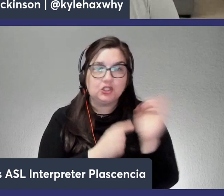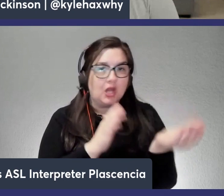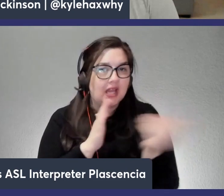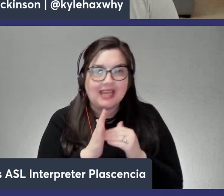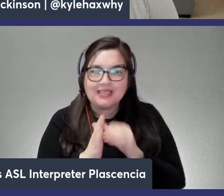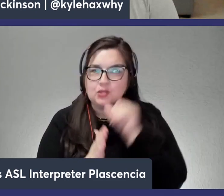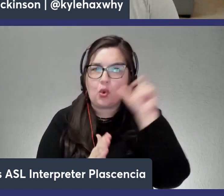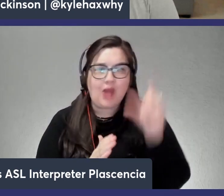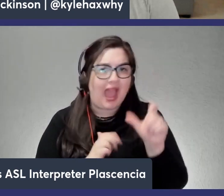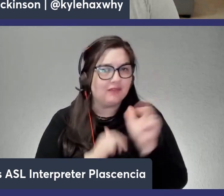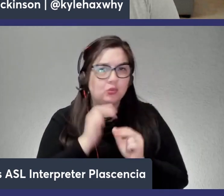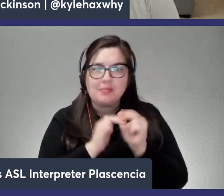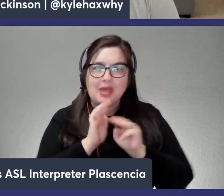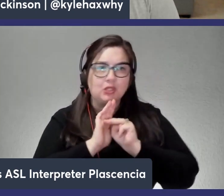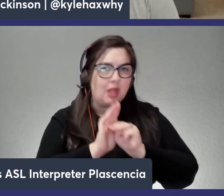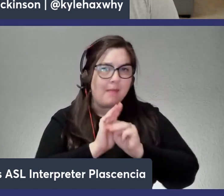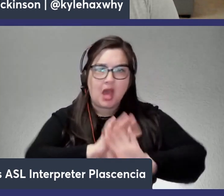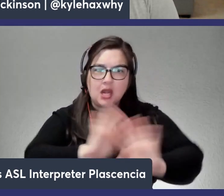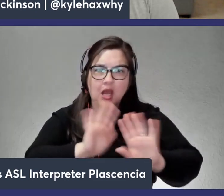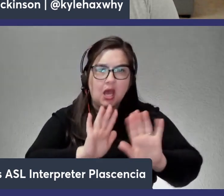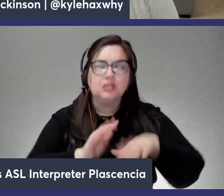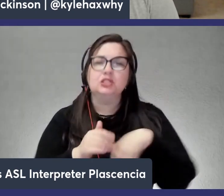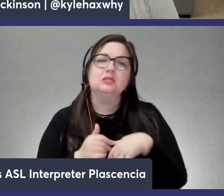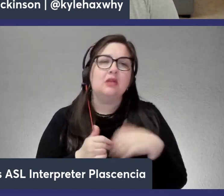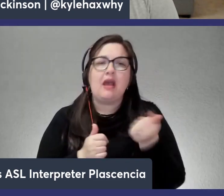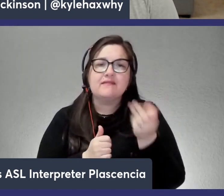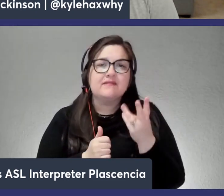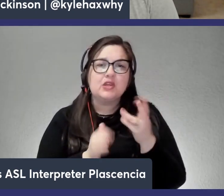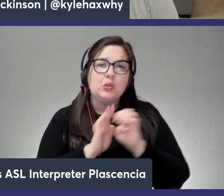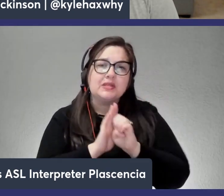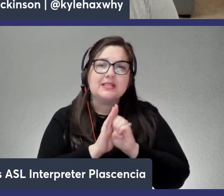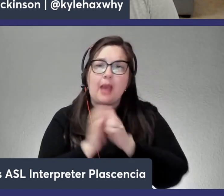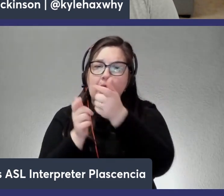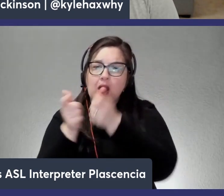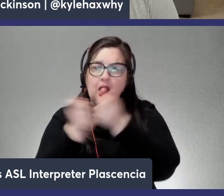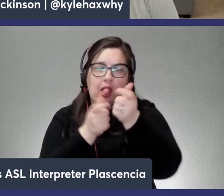You just bring in various examples of how words get translated in your domain,